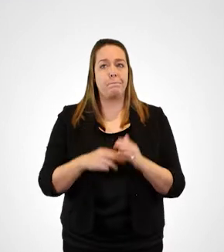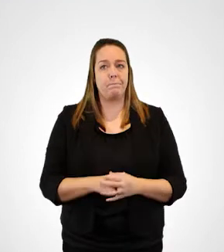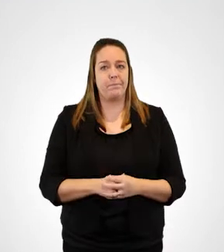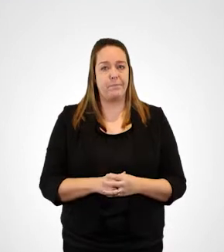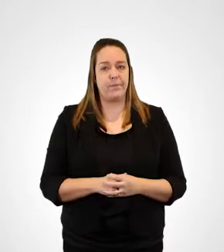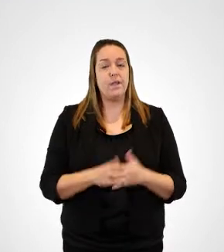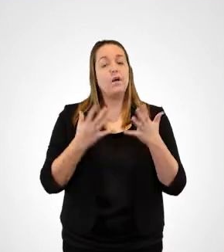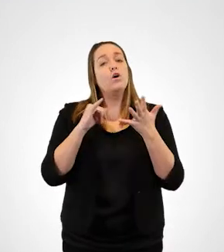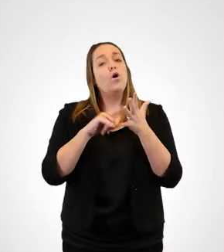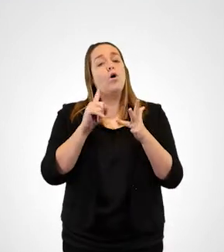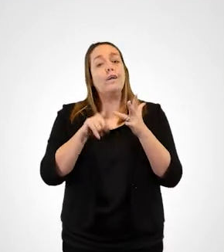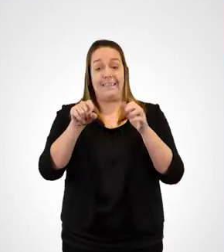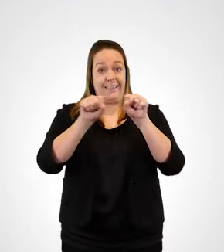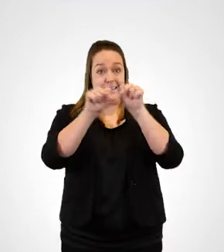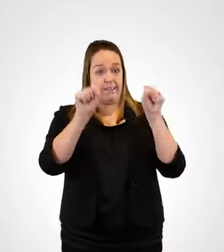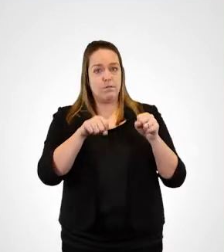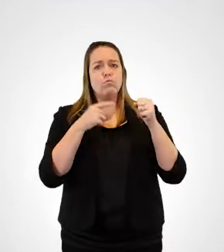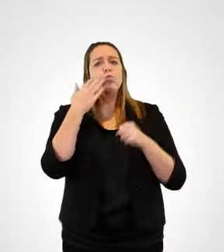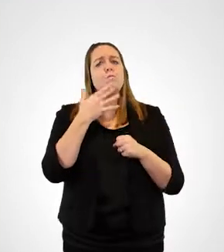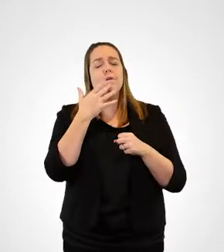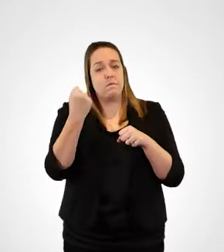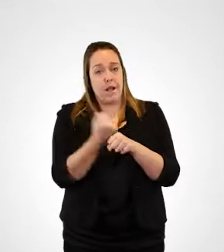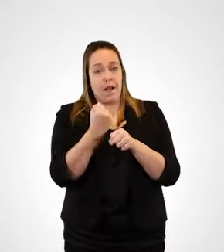So the system has been created so that those three phonemes